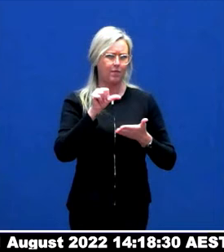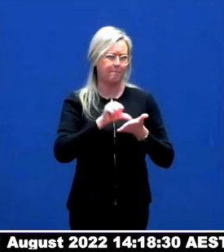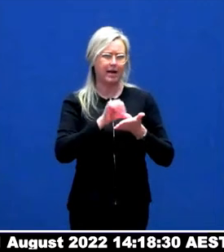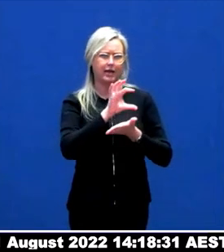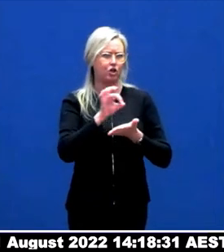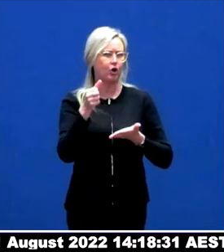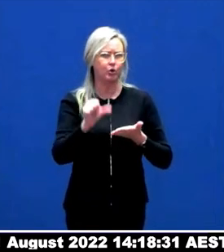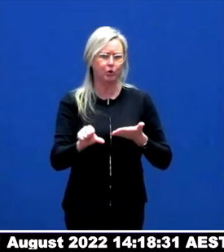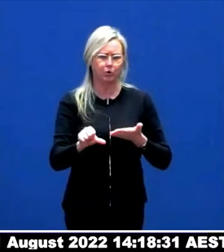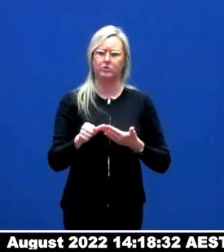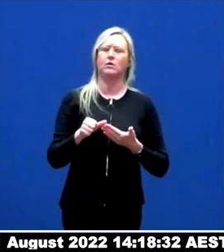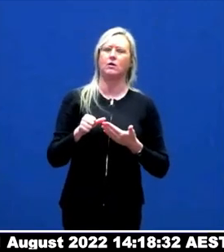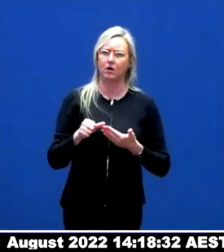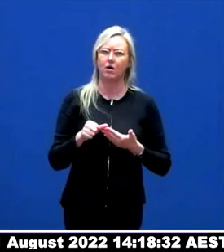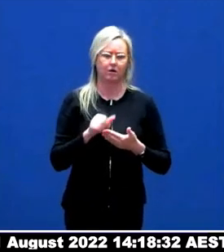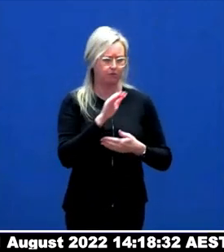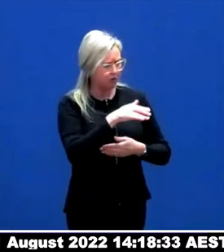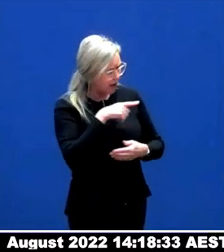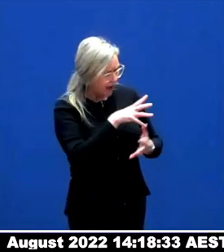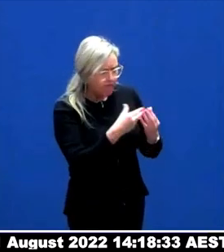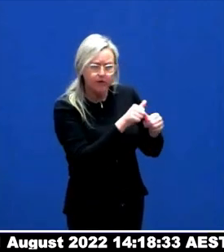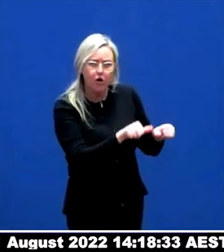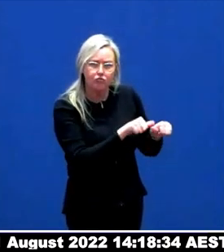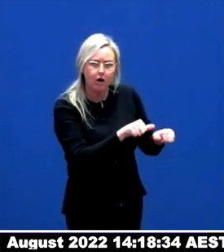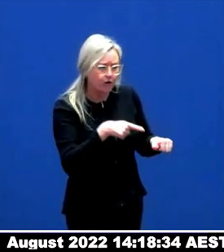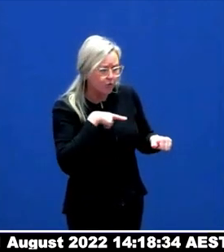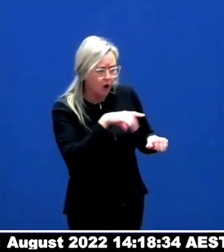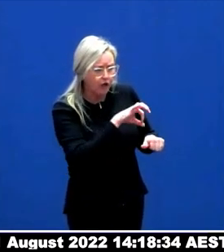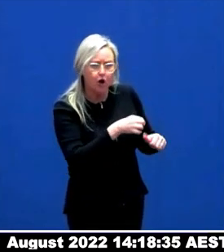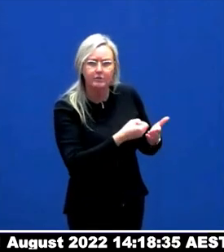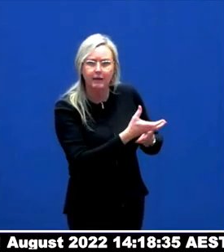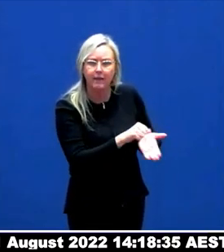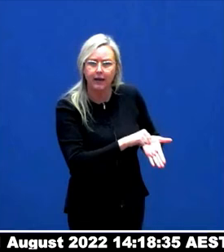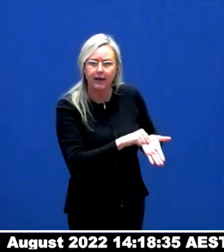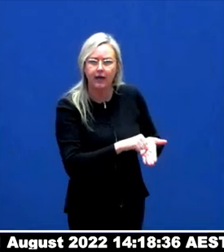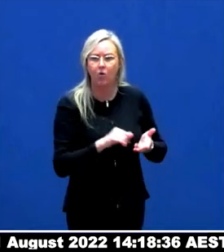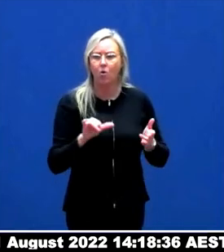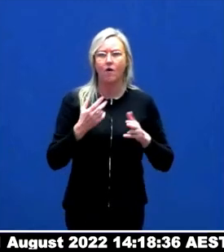For participants who have little or no informal support, and for participants who